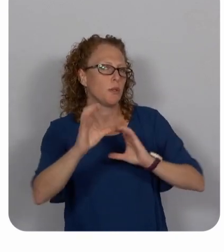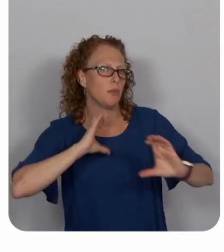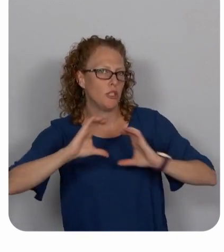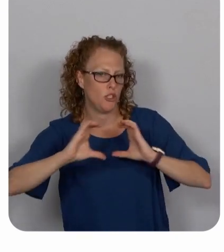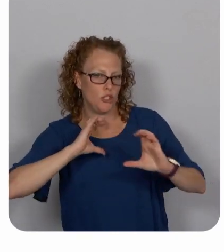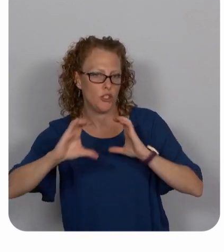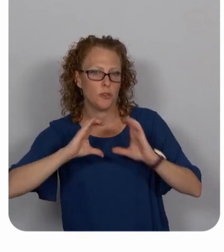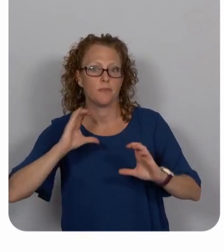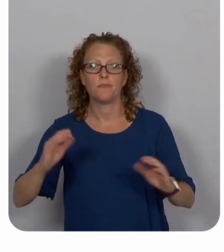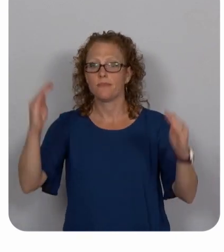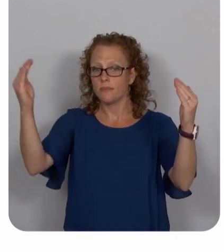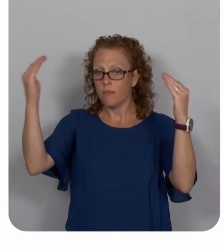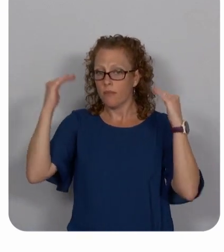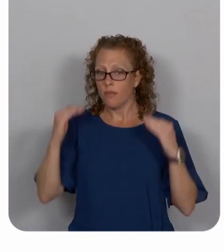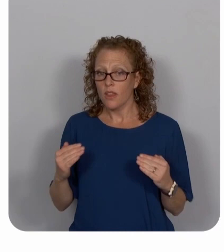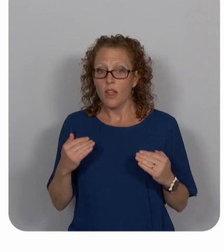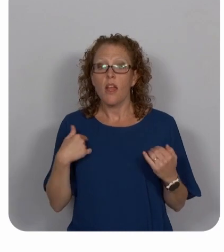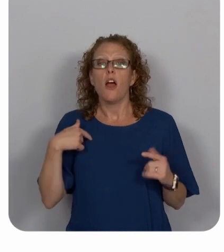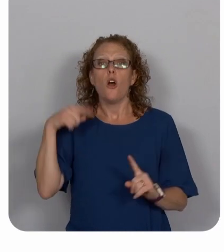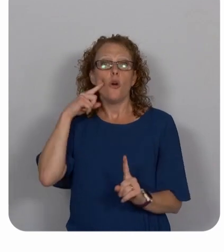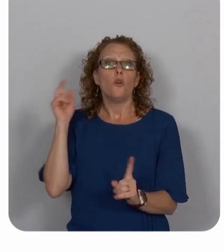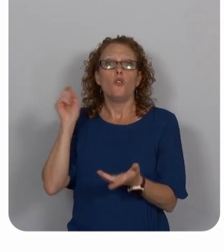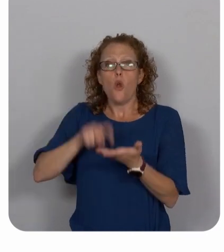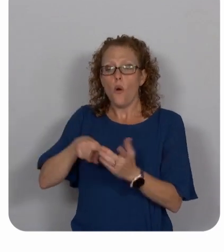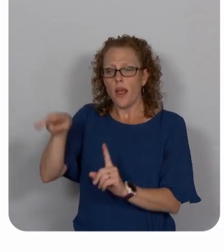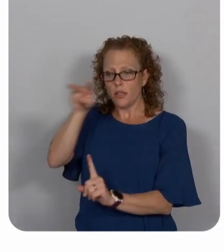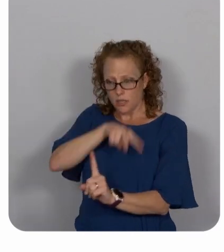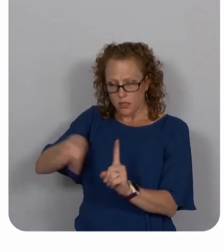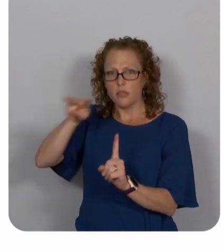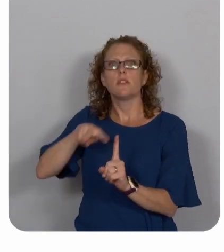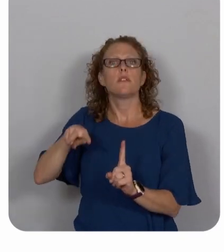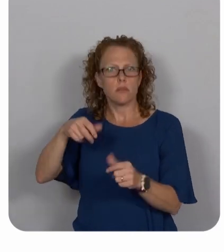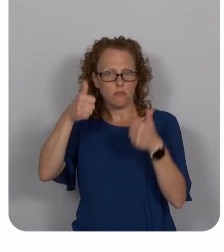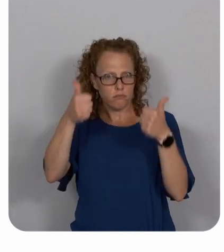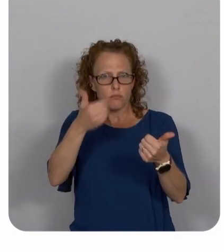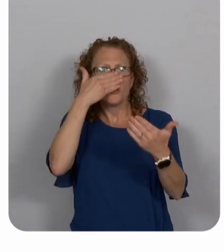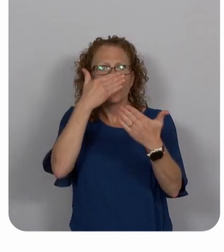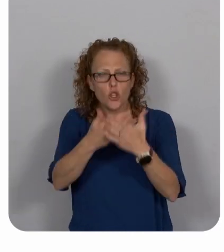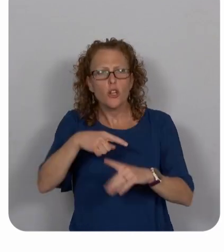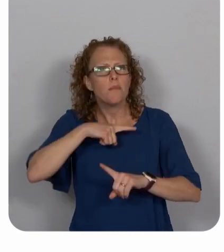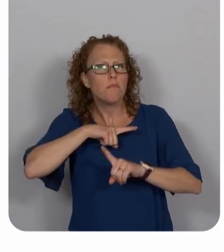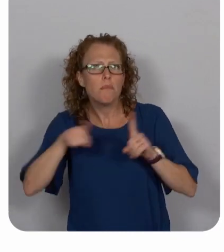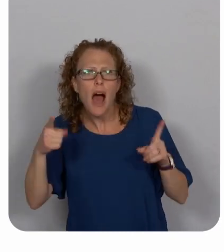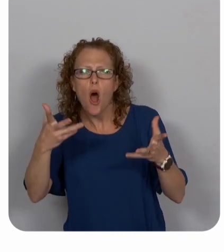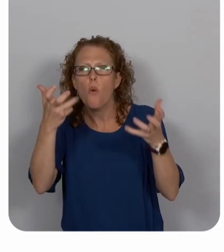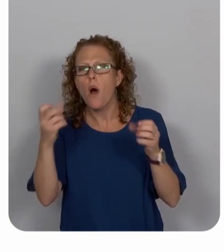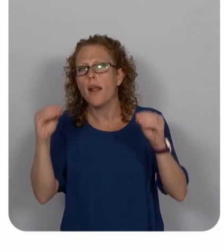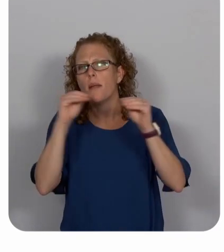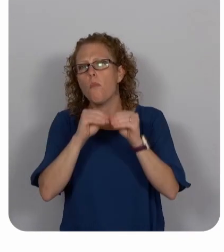While the performance was encouraging, we also wanted it to come at a lower cost than other models.